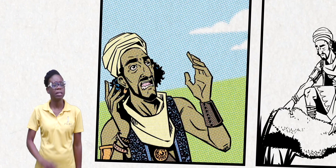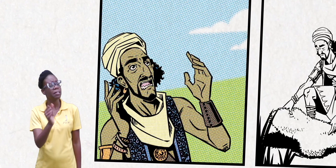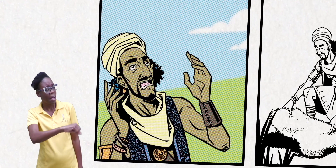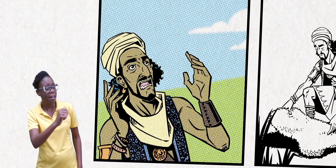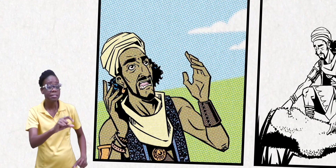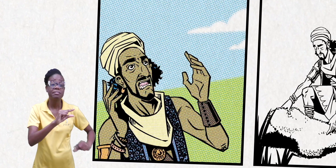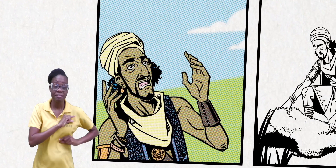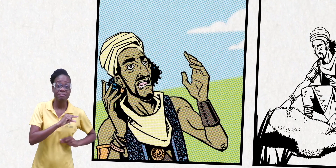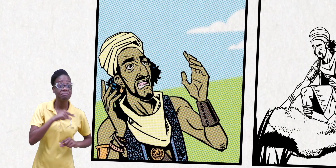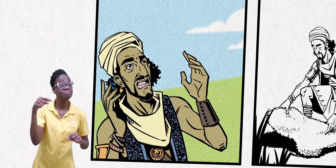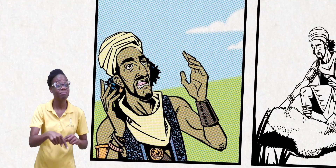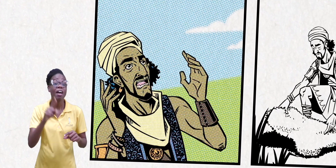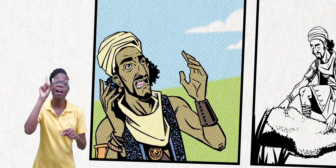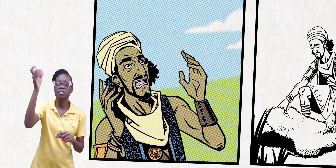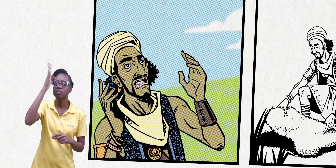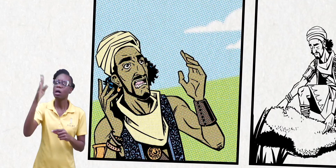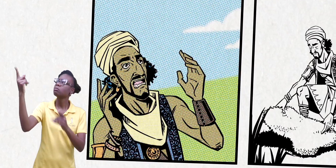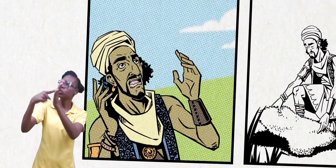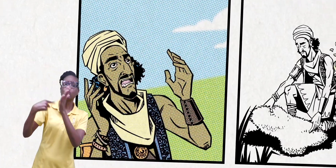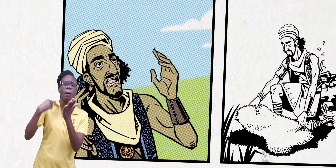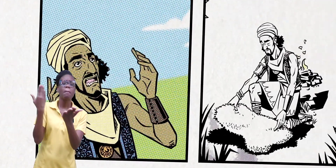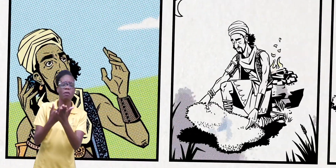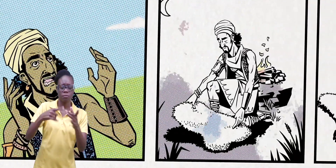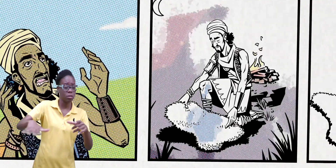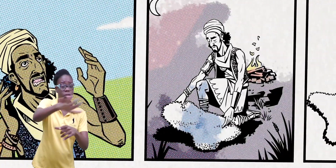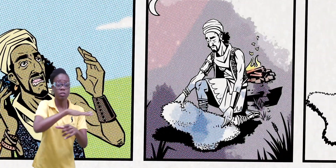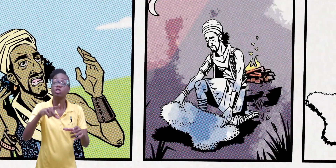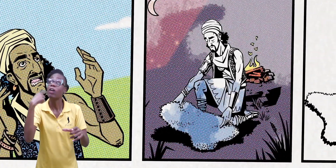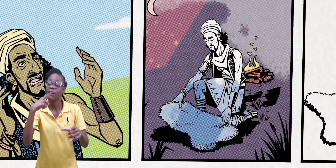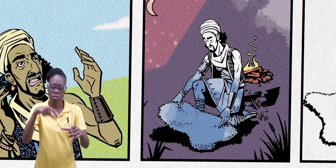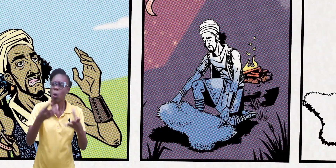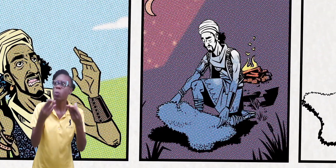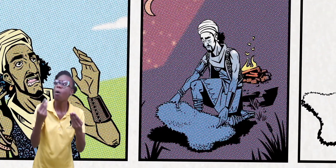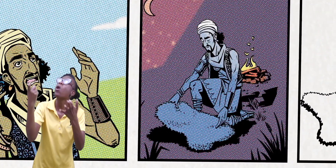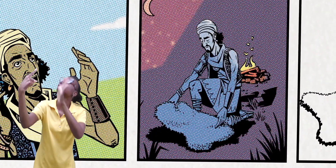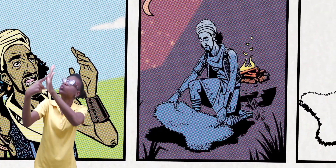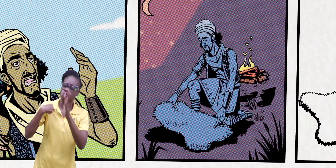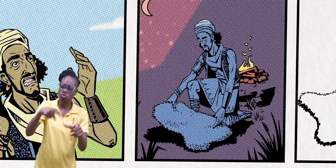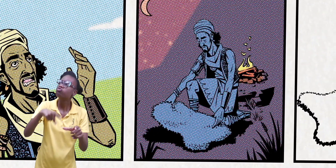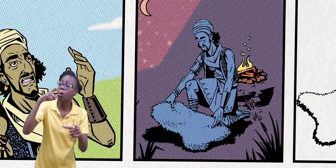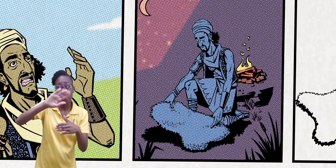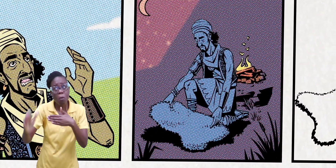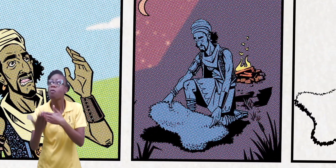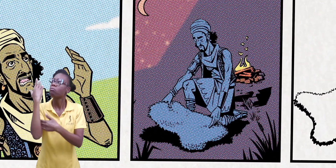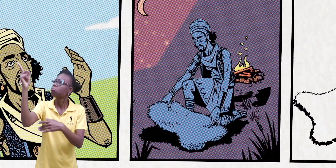Jon: Yeah! Gideon lays a wool fleece on the ground and asks that in the